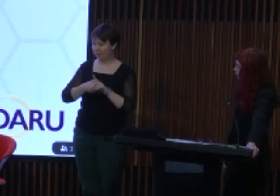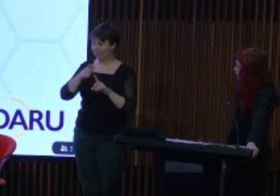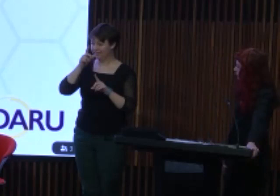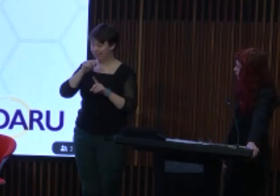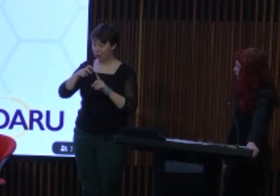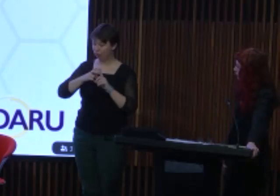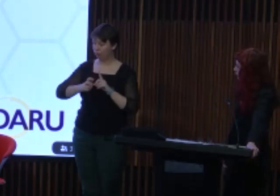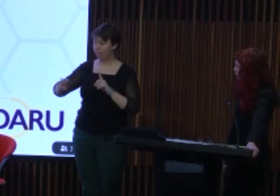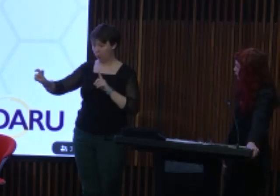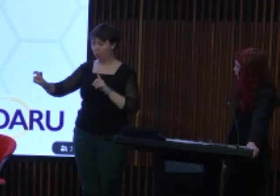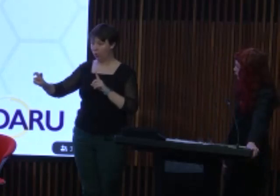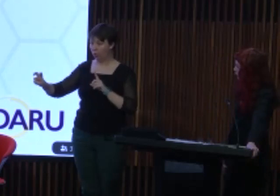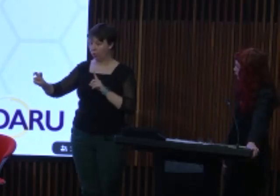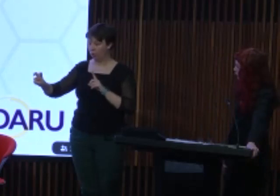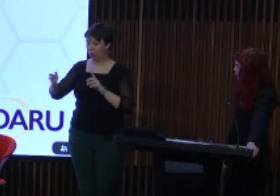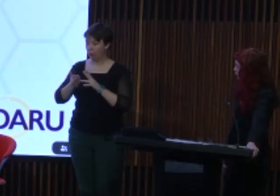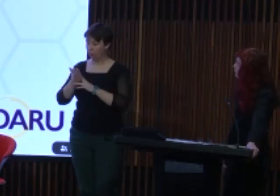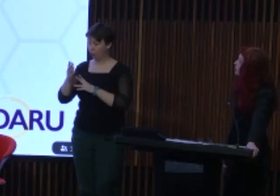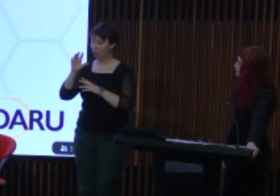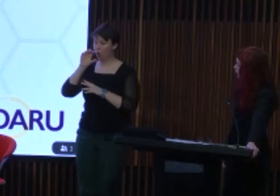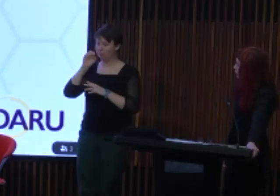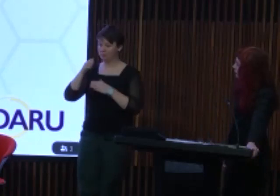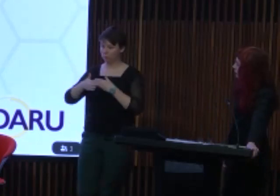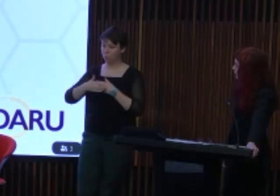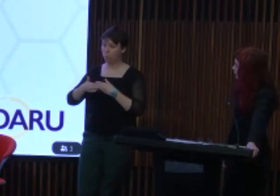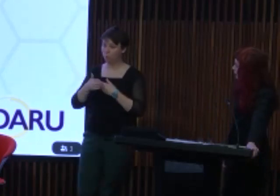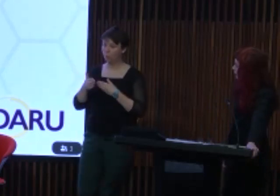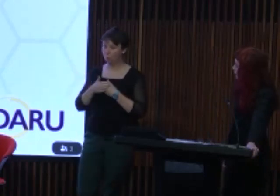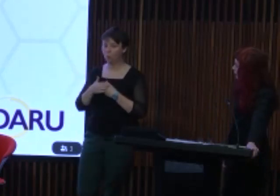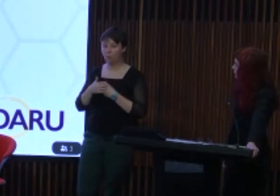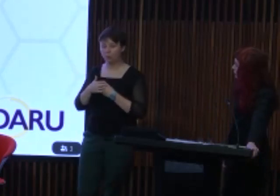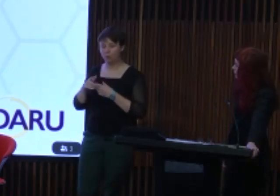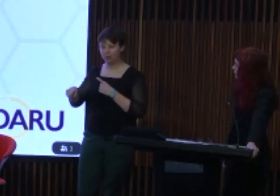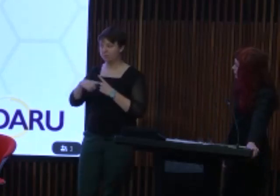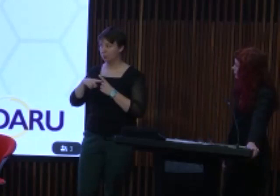that they're working with into Orange Door. So that was really seen as a positive.